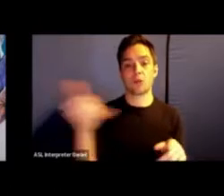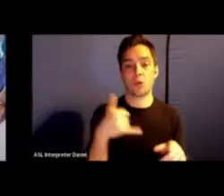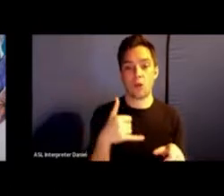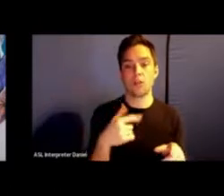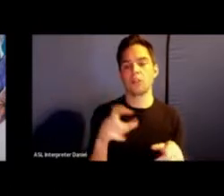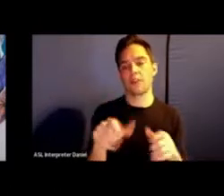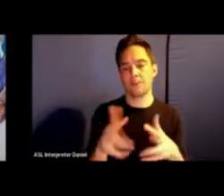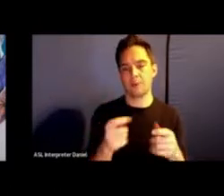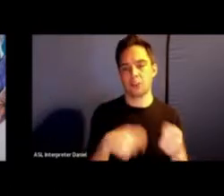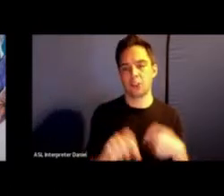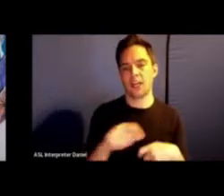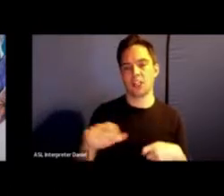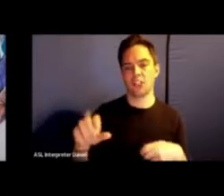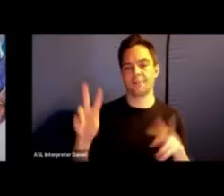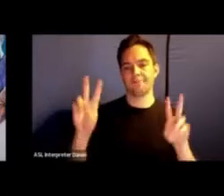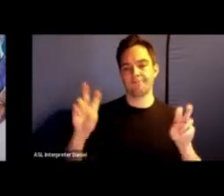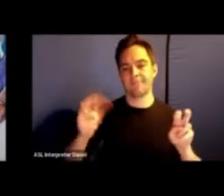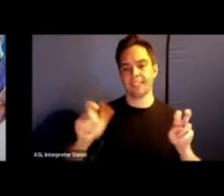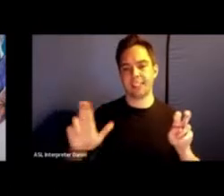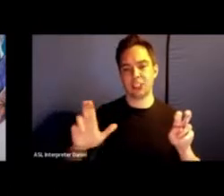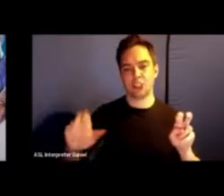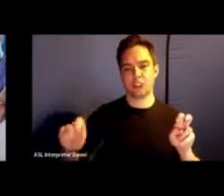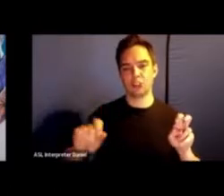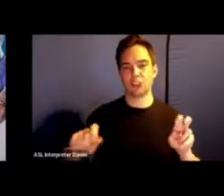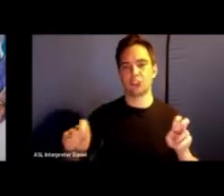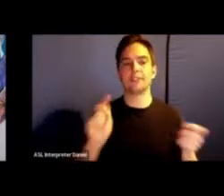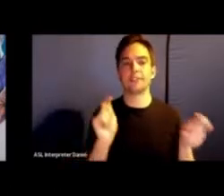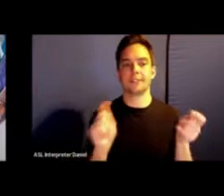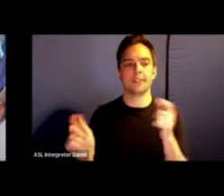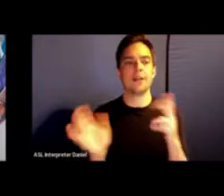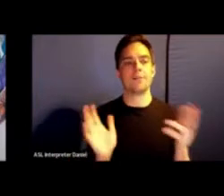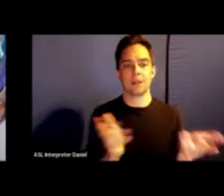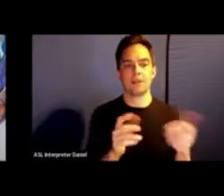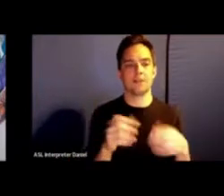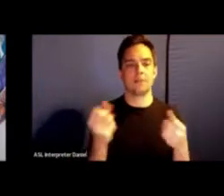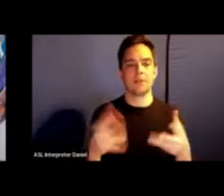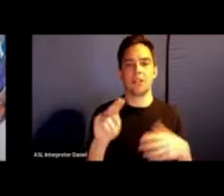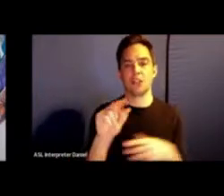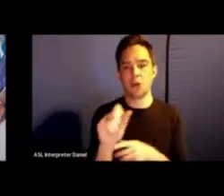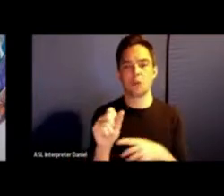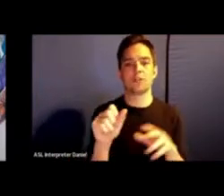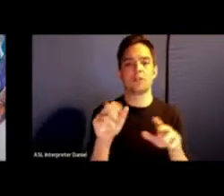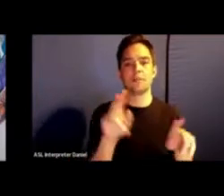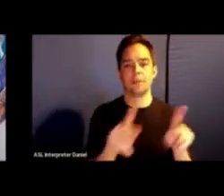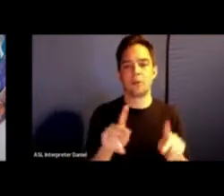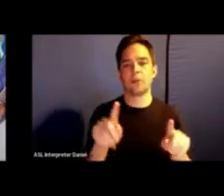change gears. Let me tell you how many of the lists posted ins and outs I have all over my computer. Going along with that